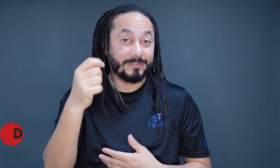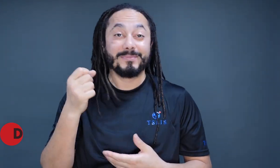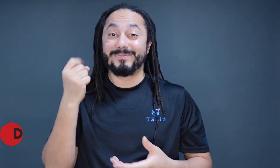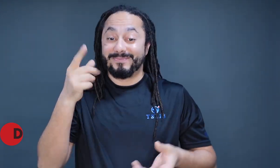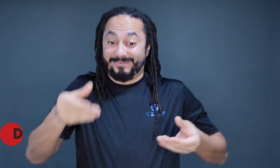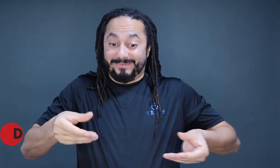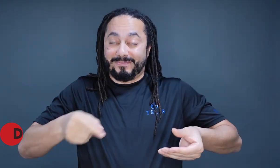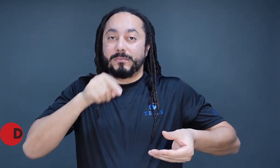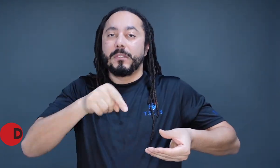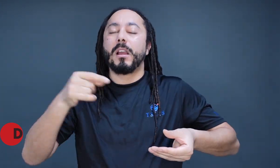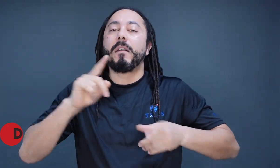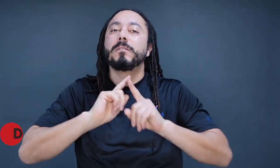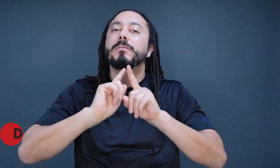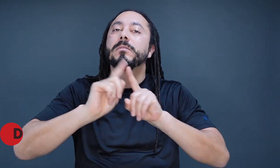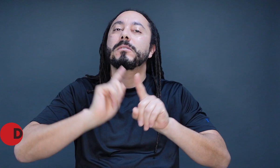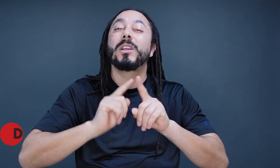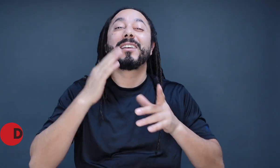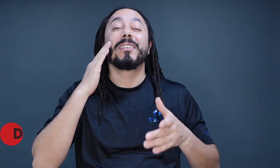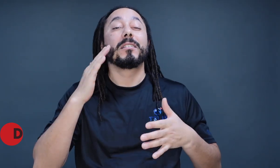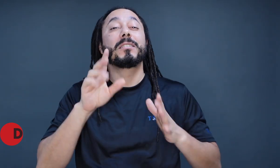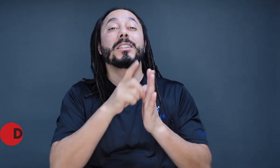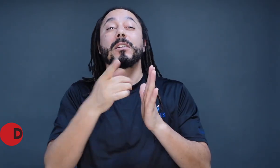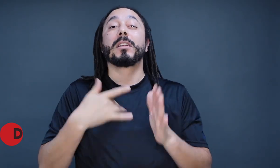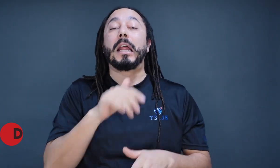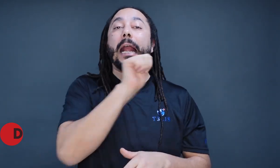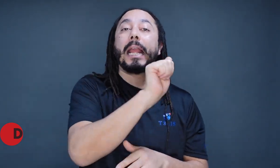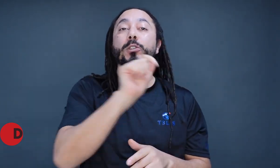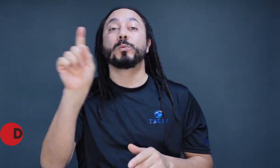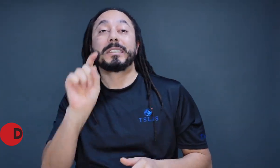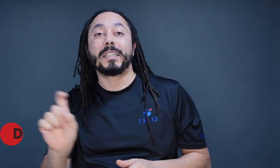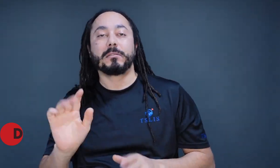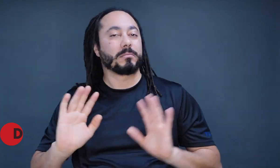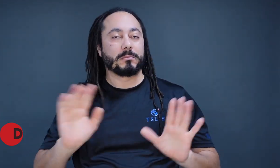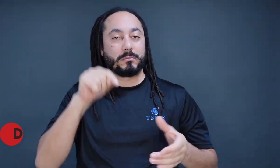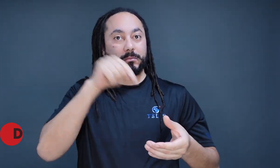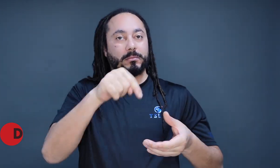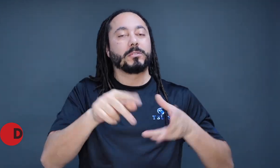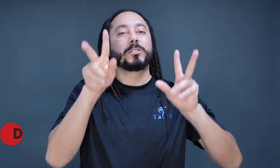Some examples include categories such as 1st one was animals,